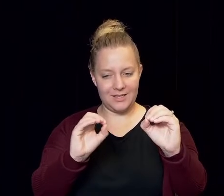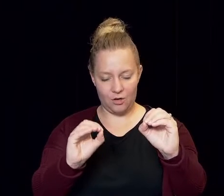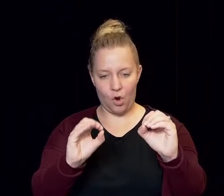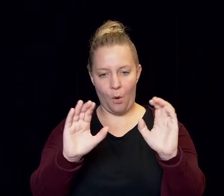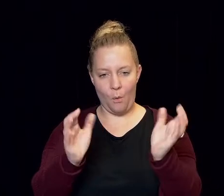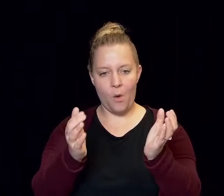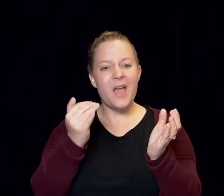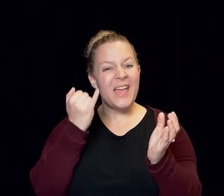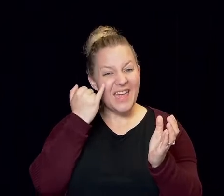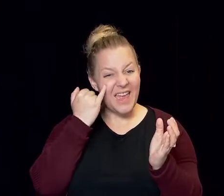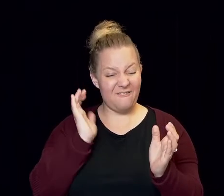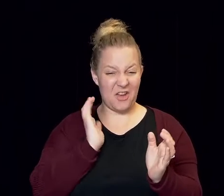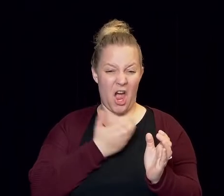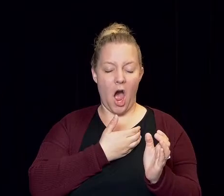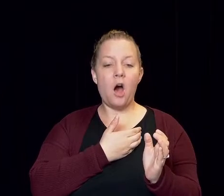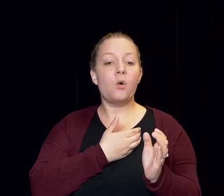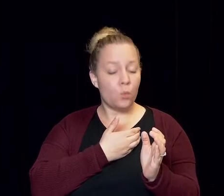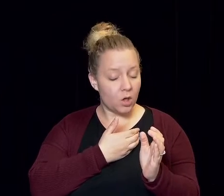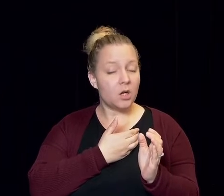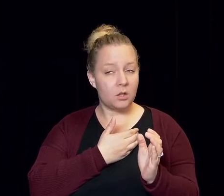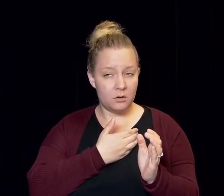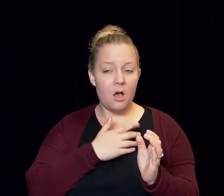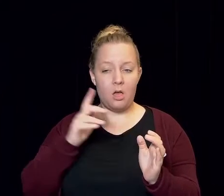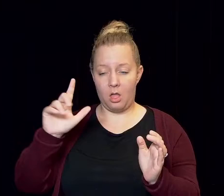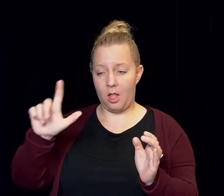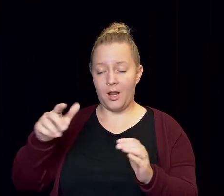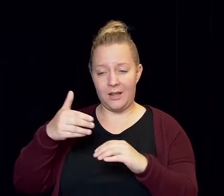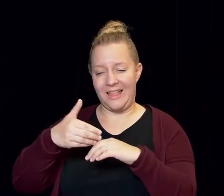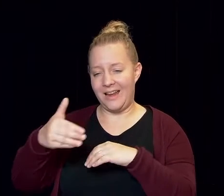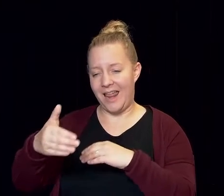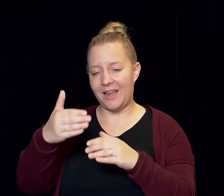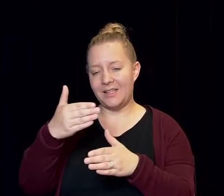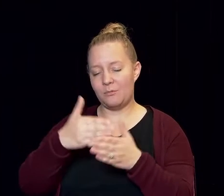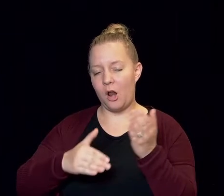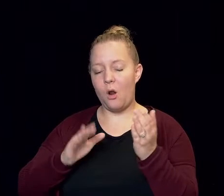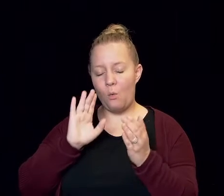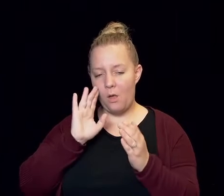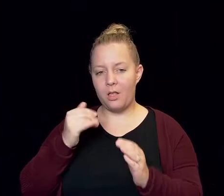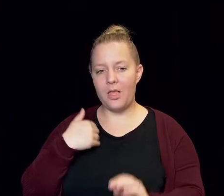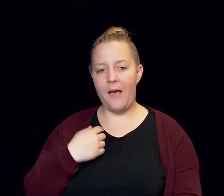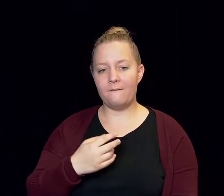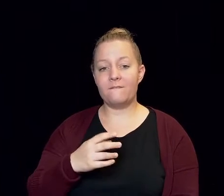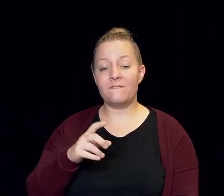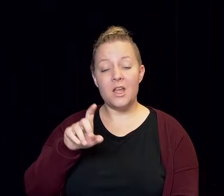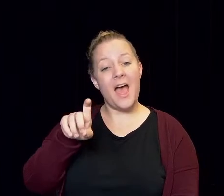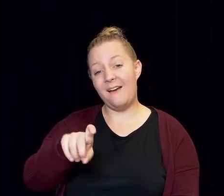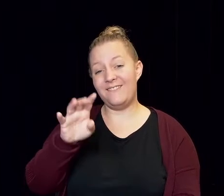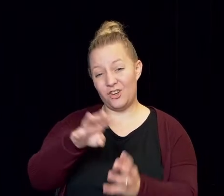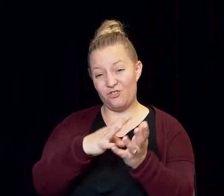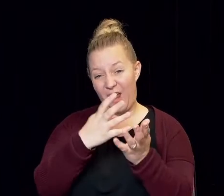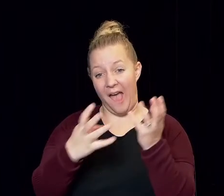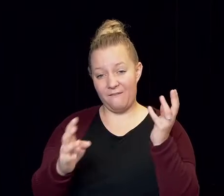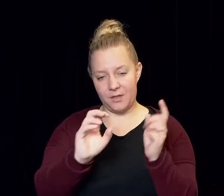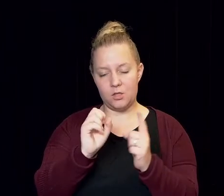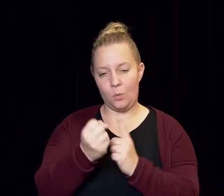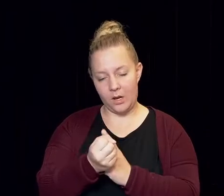our, eventually in the next section, we are gonna have to graph these scenarios and if our